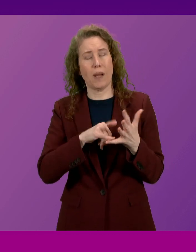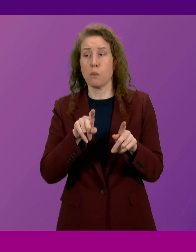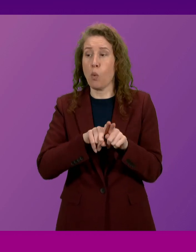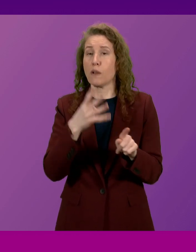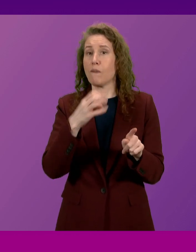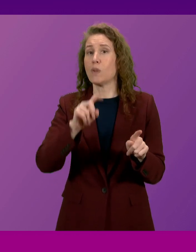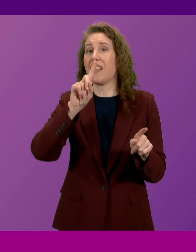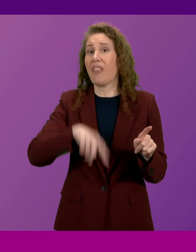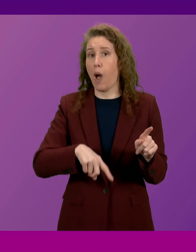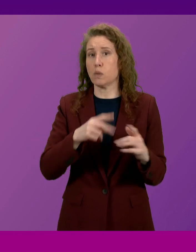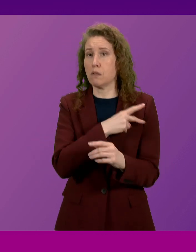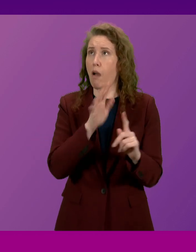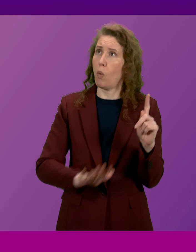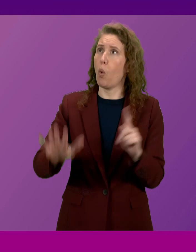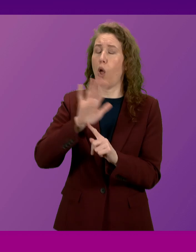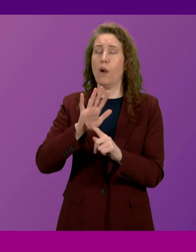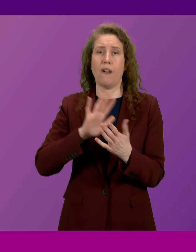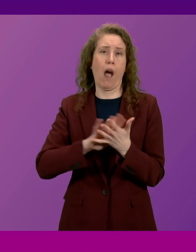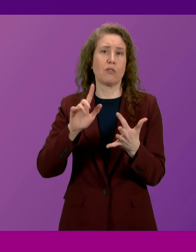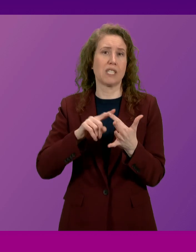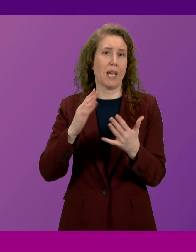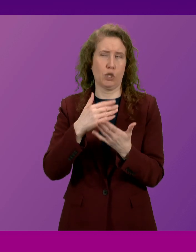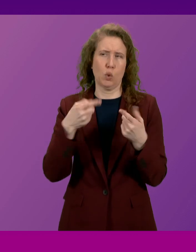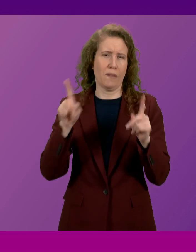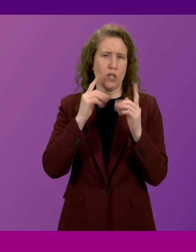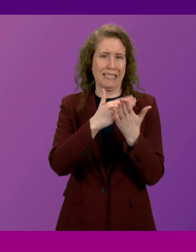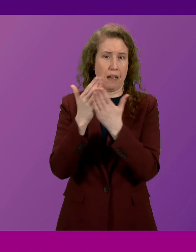across the higher education sector in Scotland. The reality is that the shocking news from the